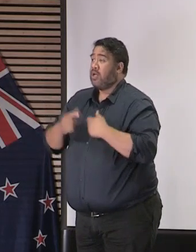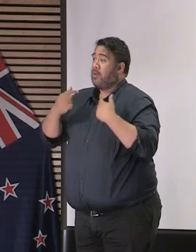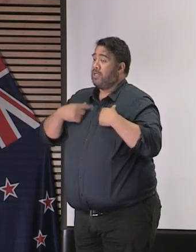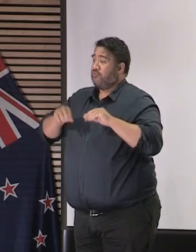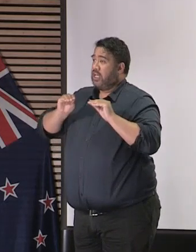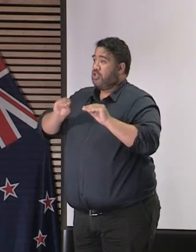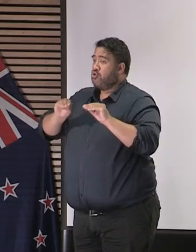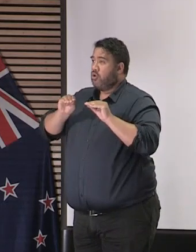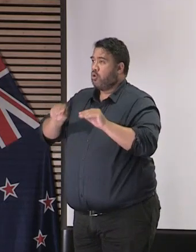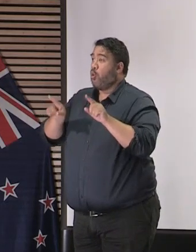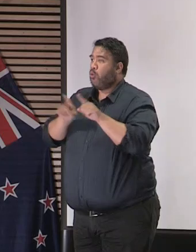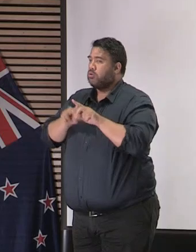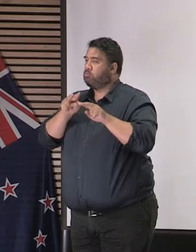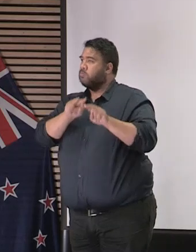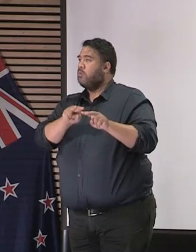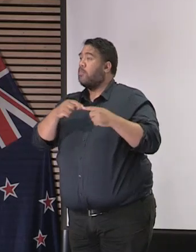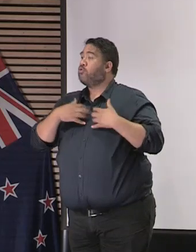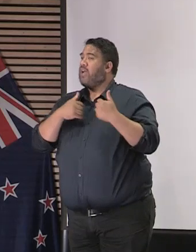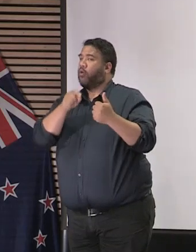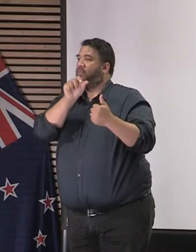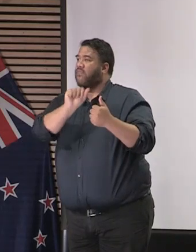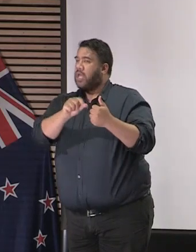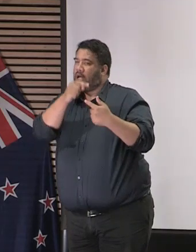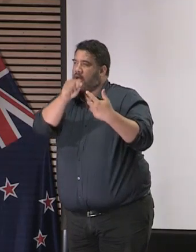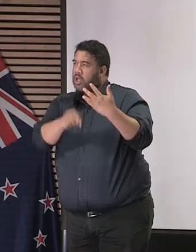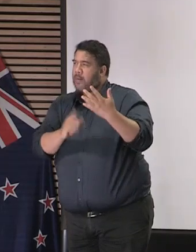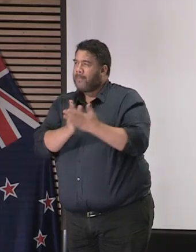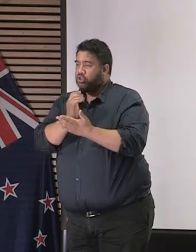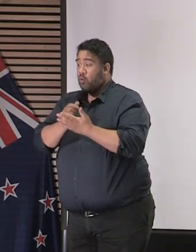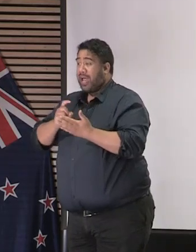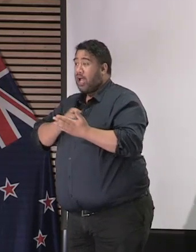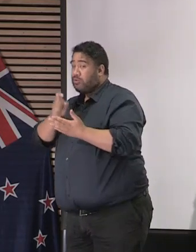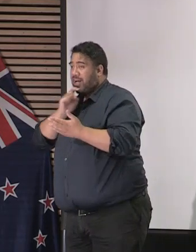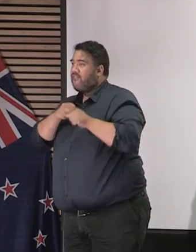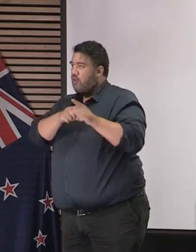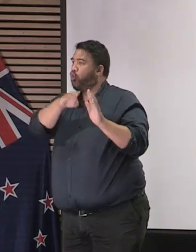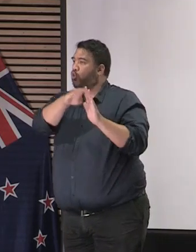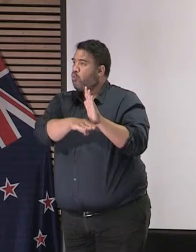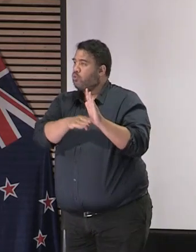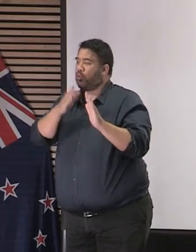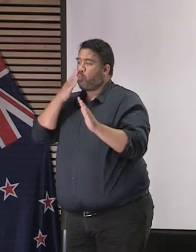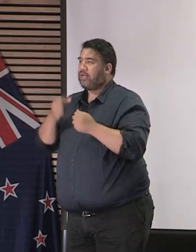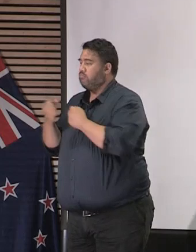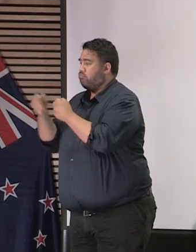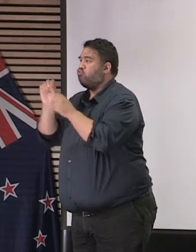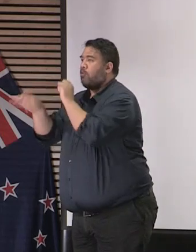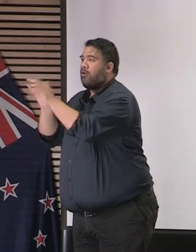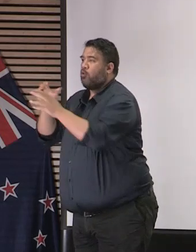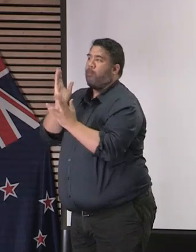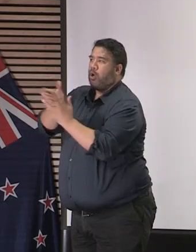people can continue to work at home. The ministry is following very closely health